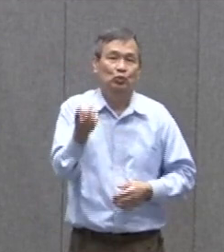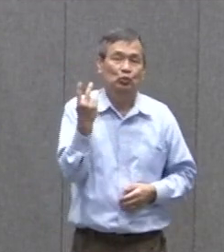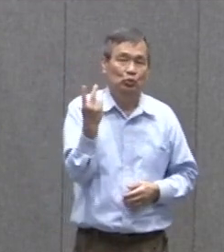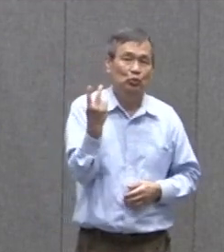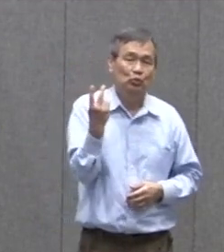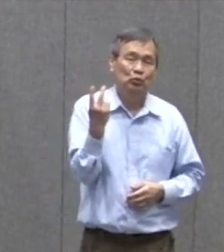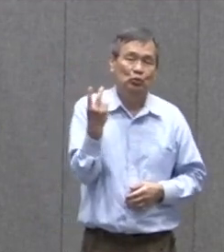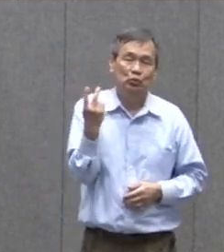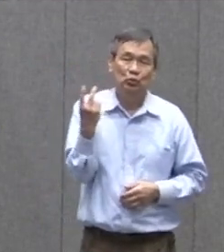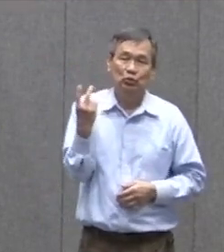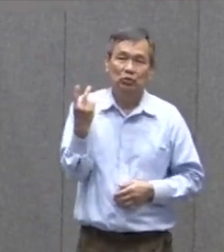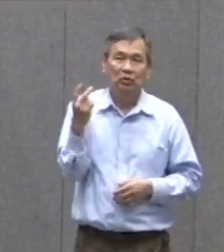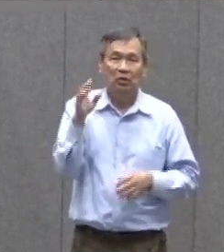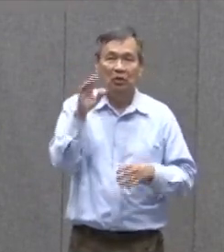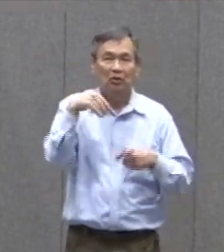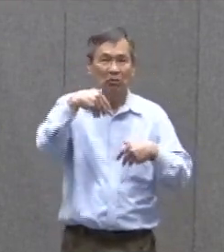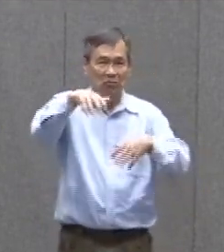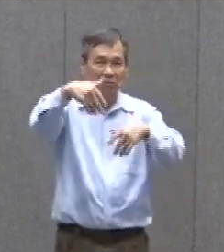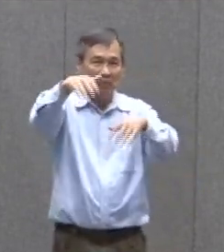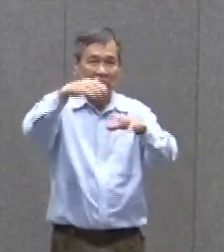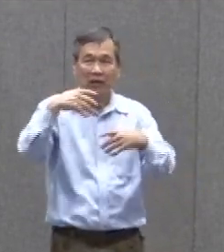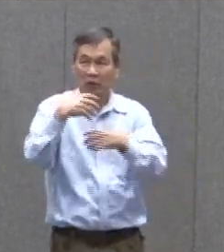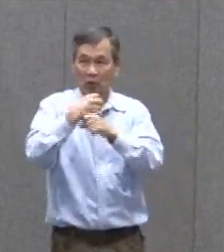And I'm going to keep my numbers up. Go ahead and get your supplies.